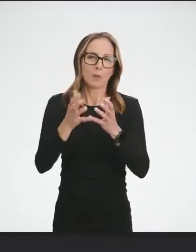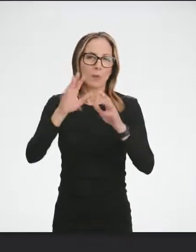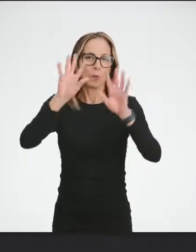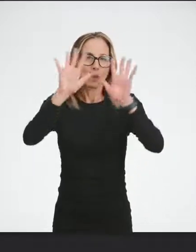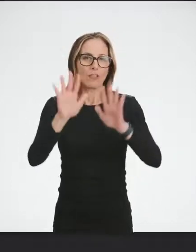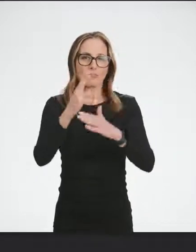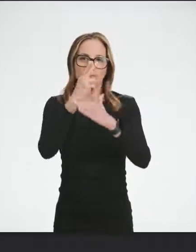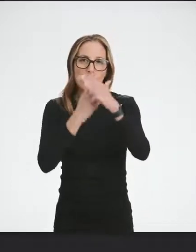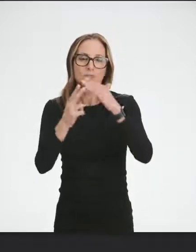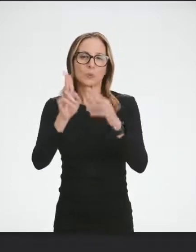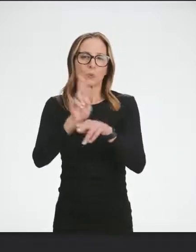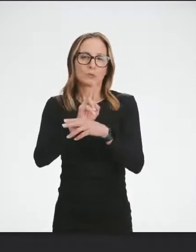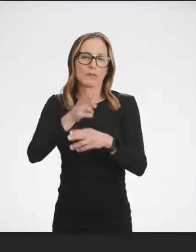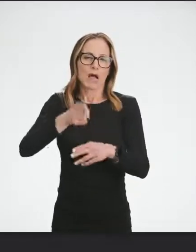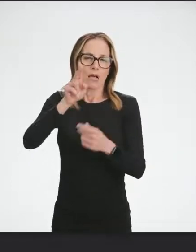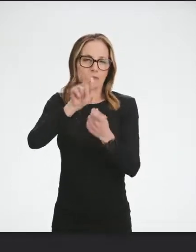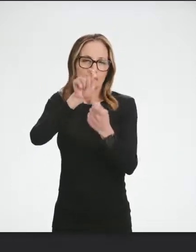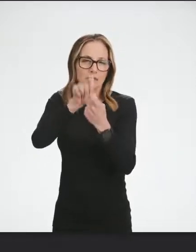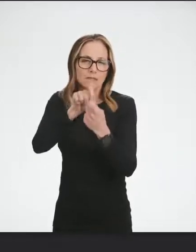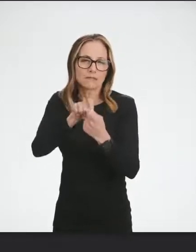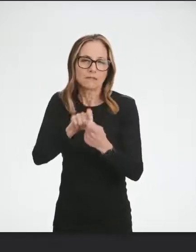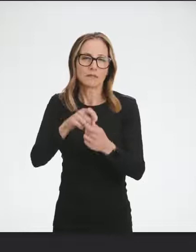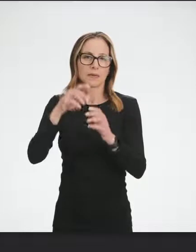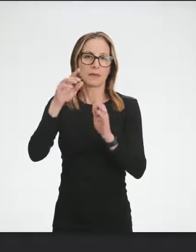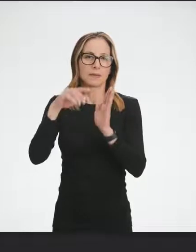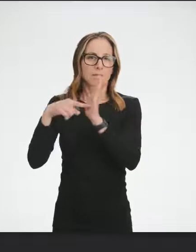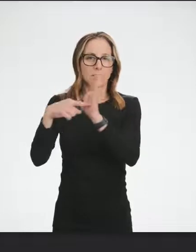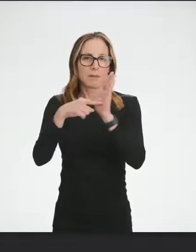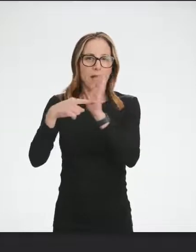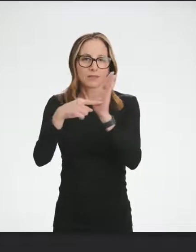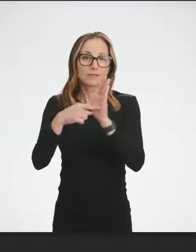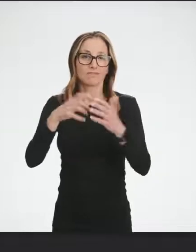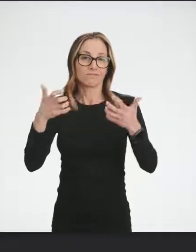models combined with machine learning and prediction algorithms.